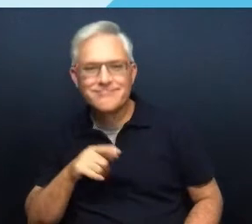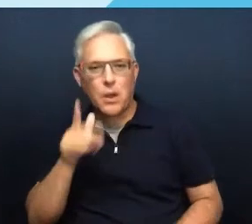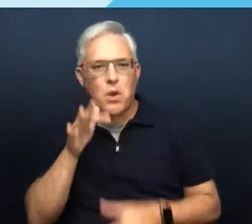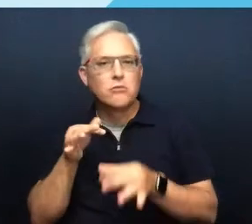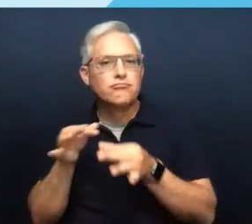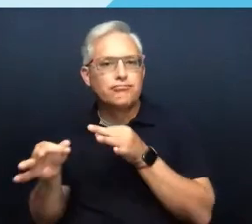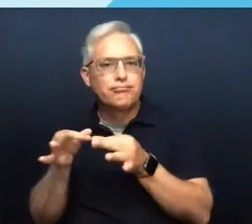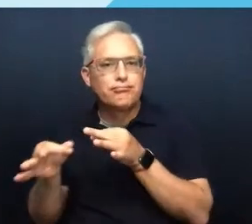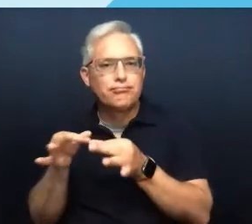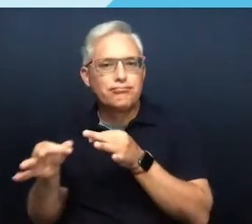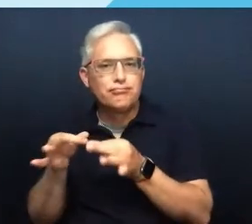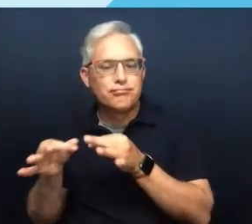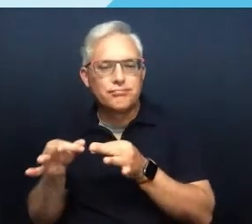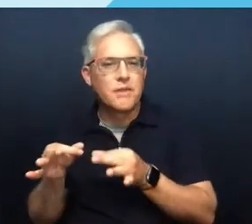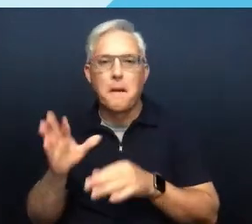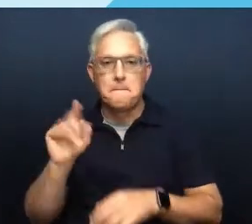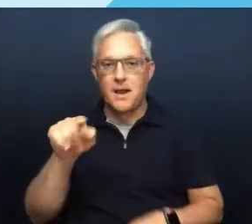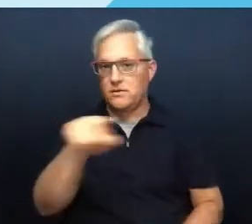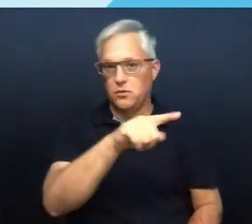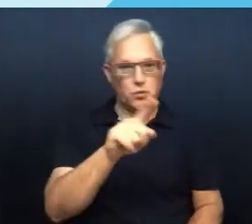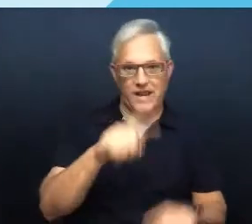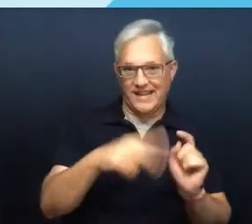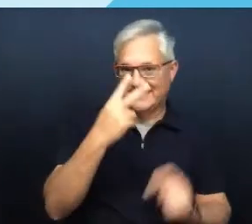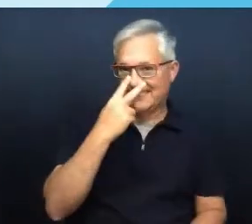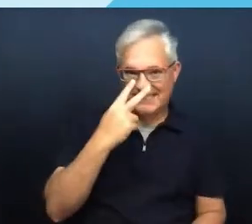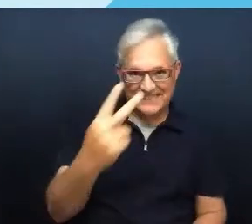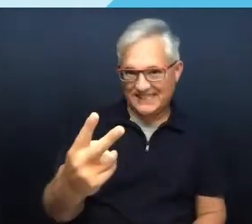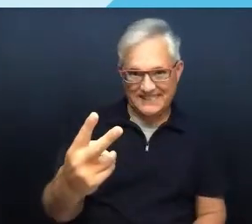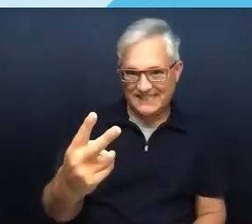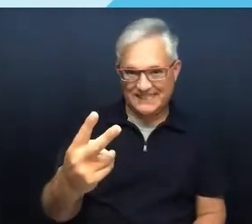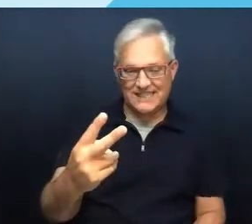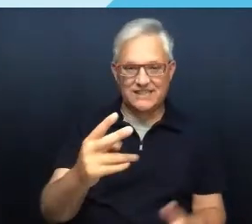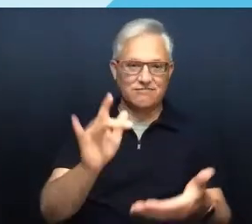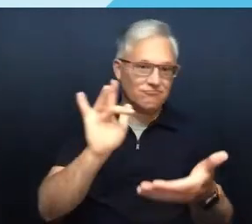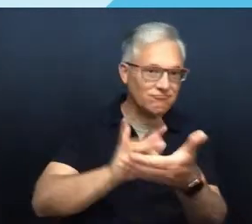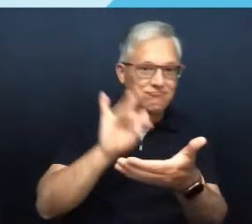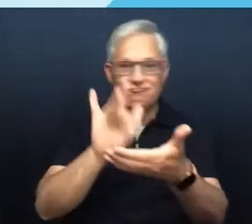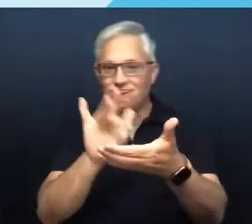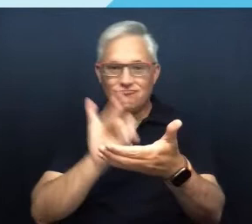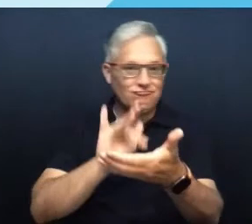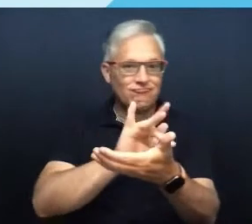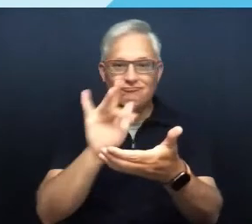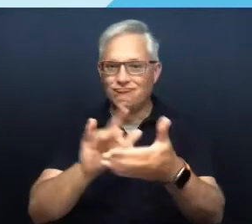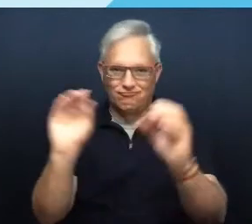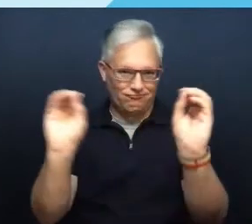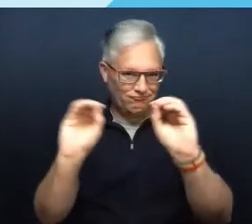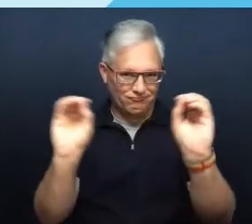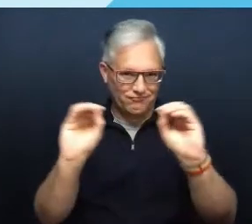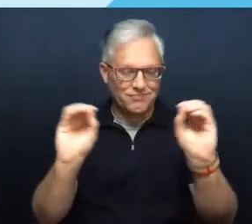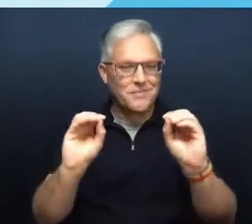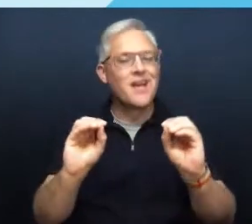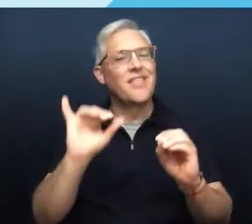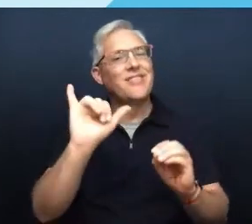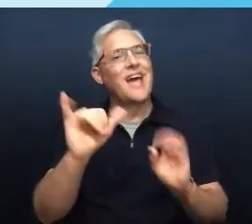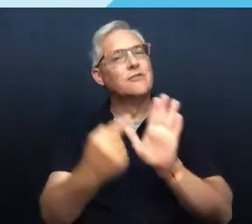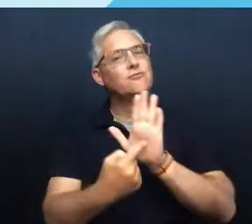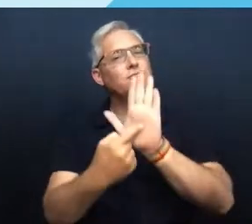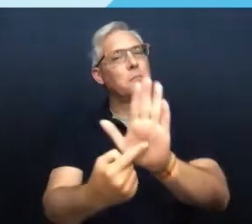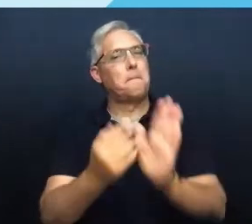to see the navigation of the iPhone so it just gives you an idea of what I might see, what I don't see, but still I'm able to do things.